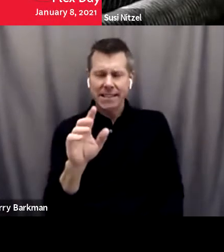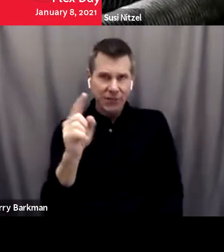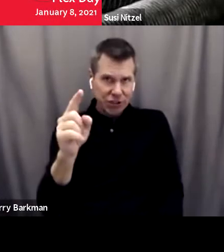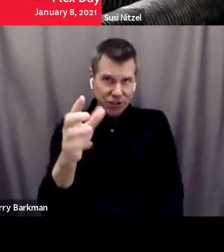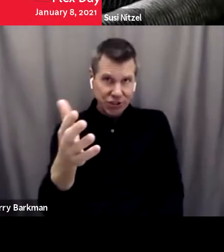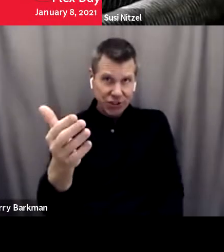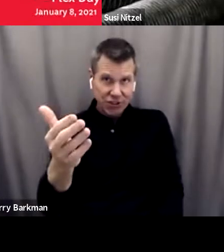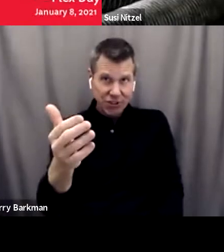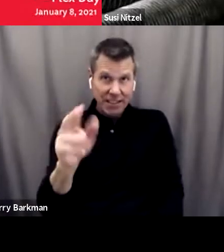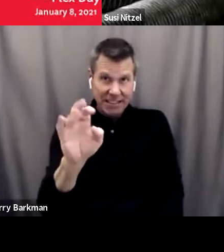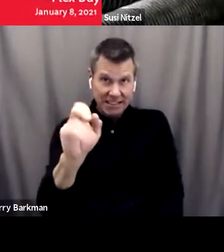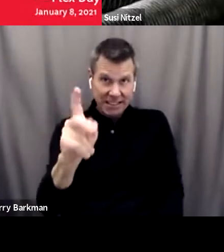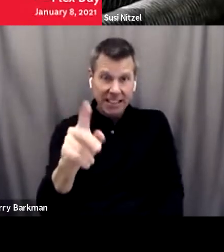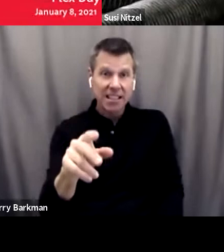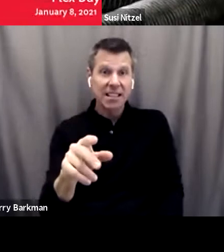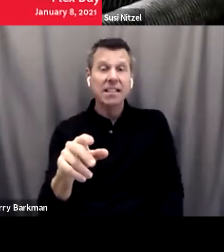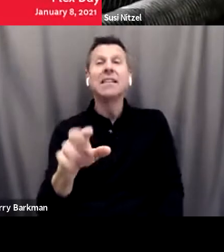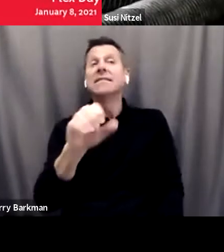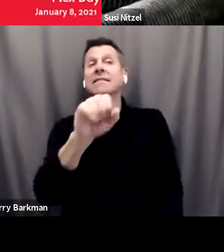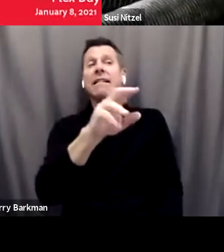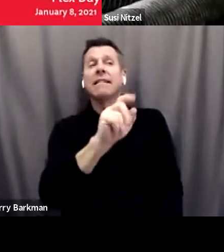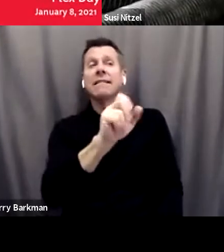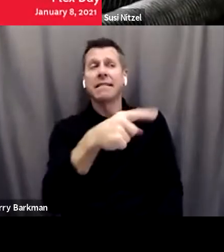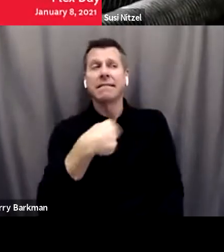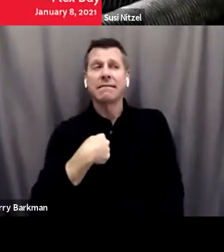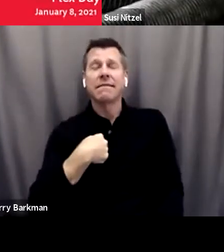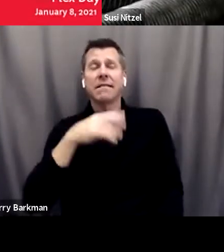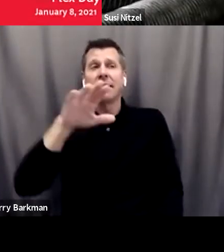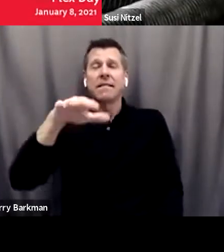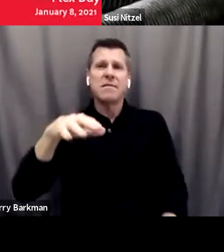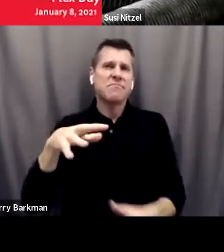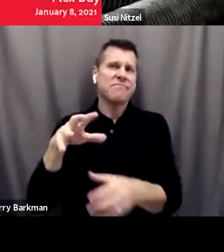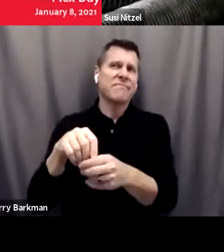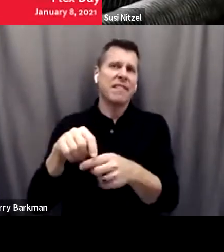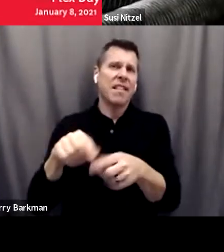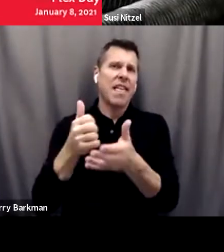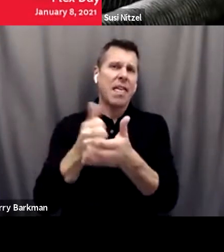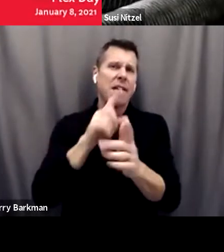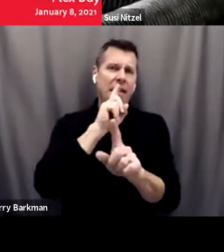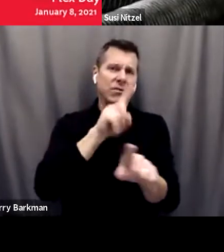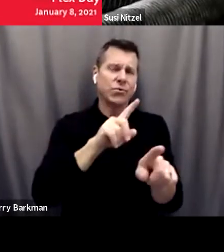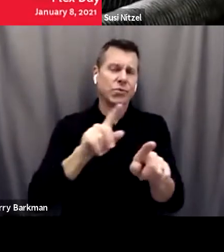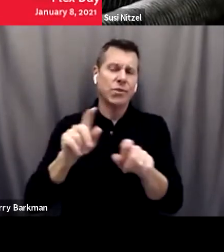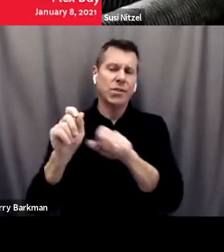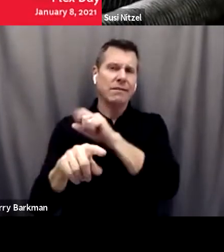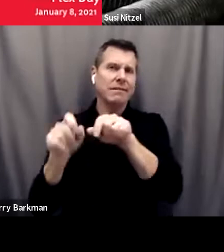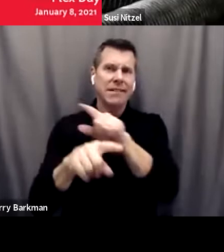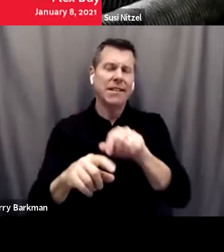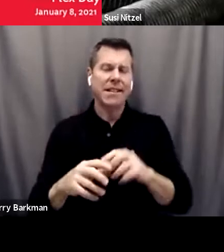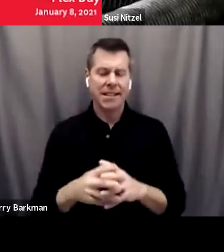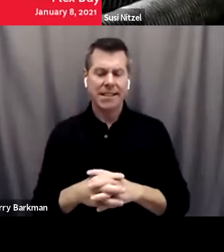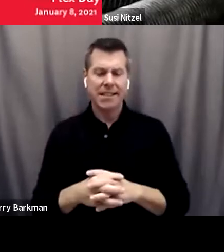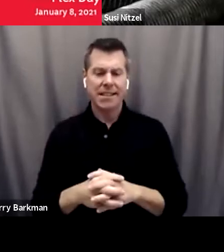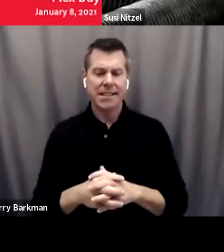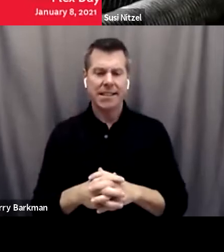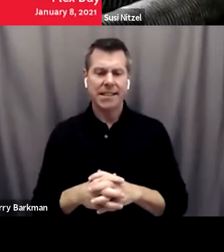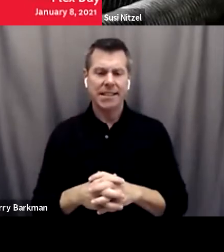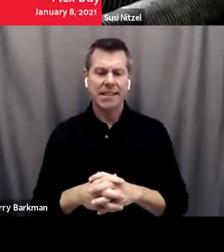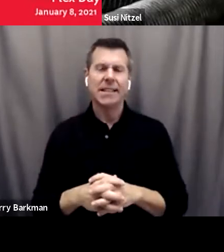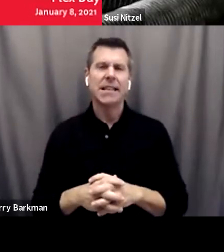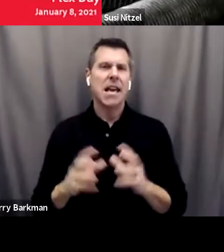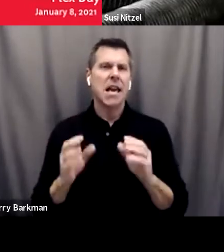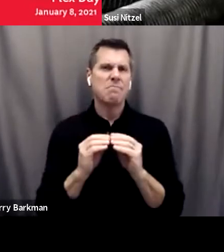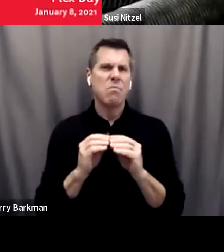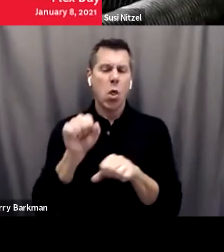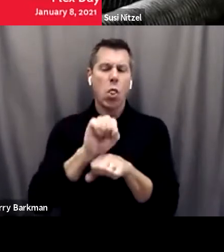do you want it to include in this and maybe it will also help with answering questions. humanizing the work that we do before we were